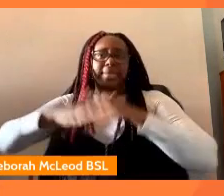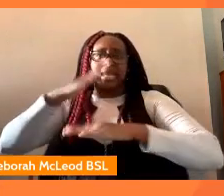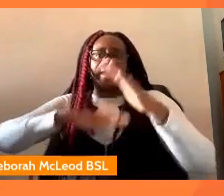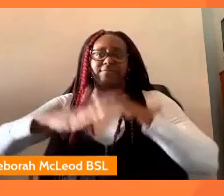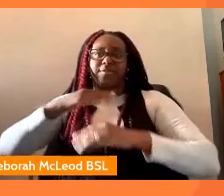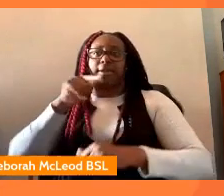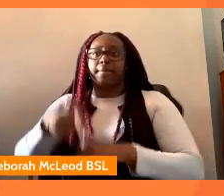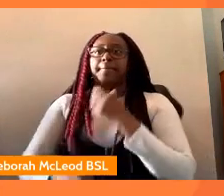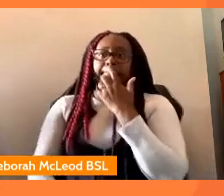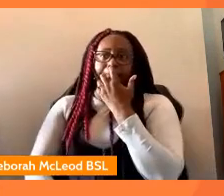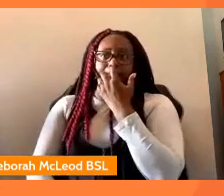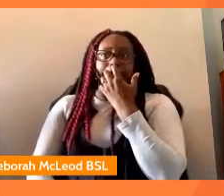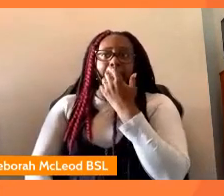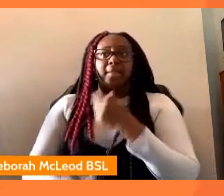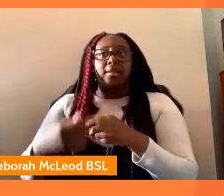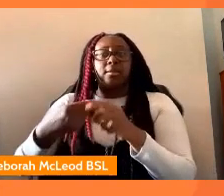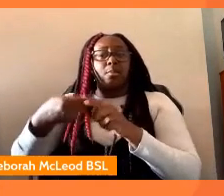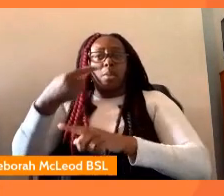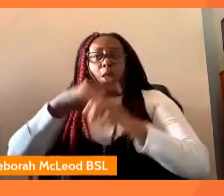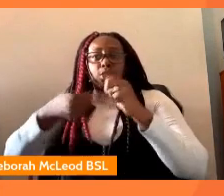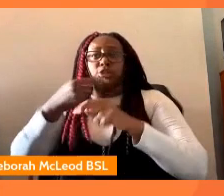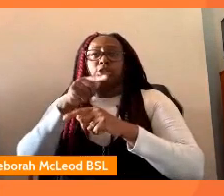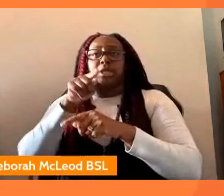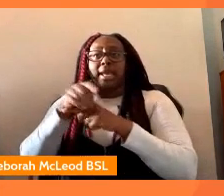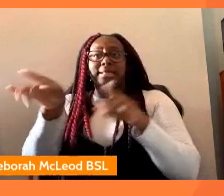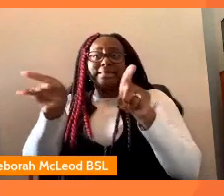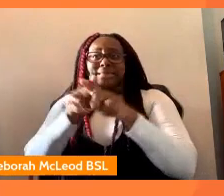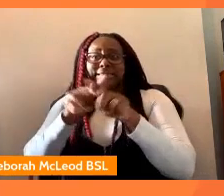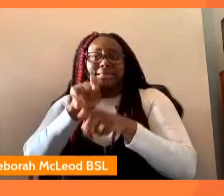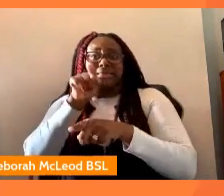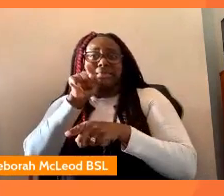In the summer of 2021, Surfing Lightbeams along with Crossover Labs